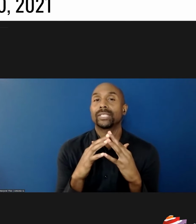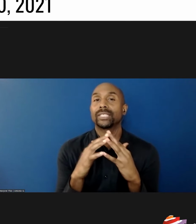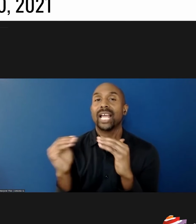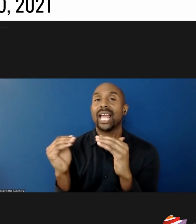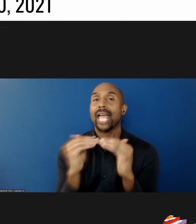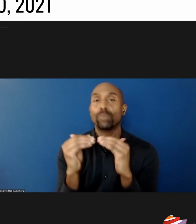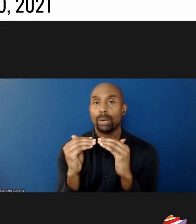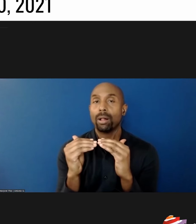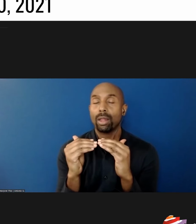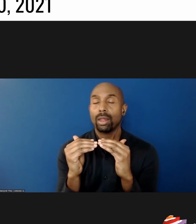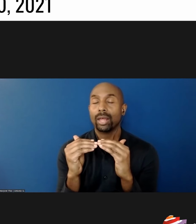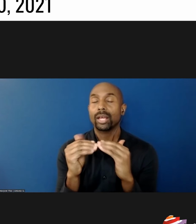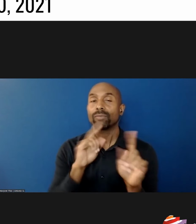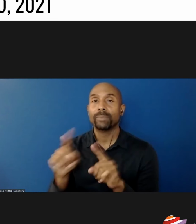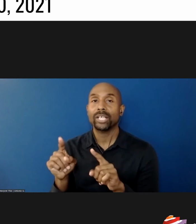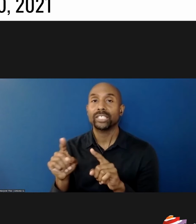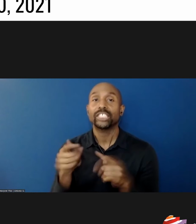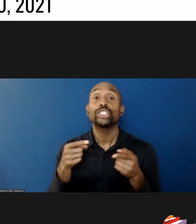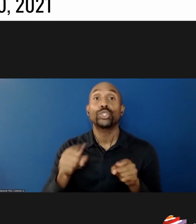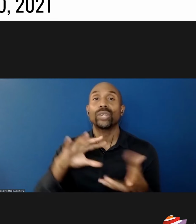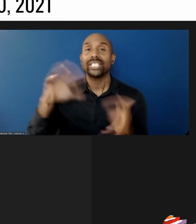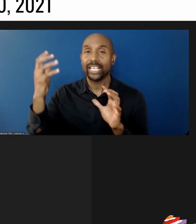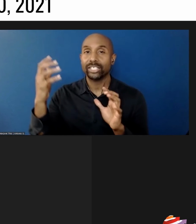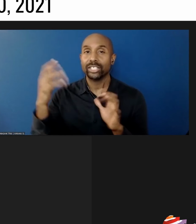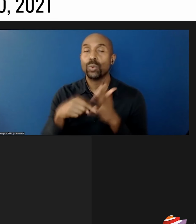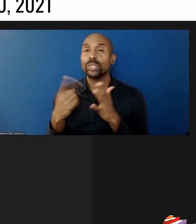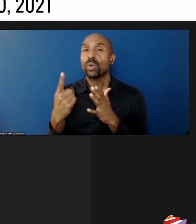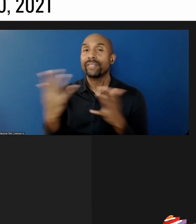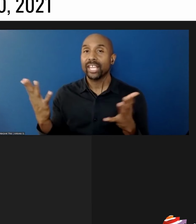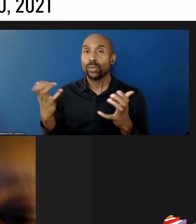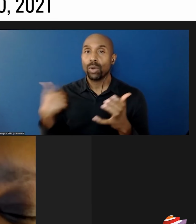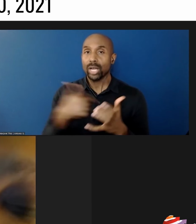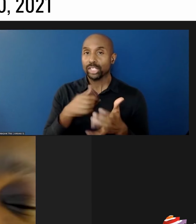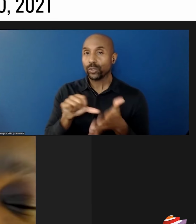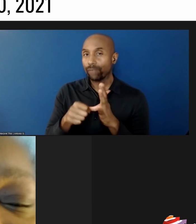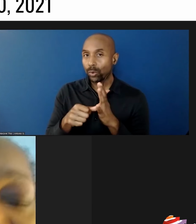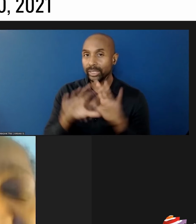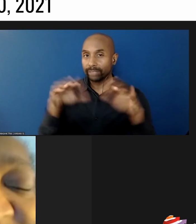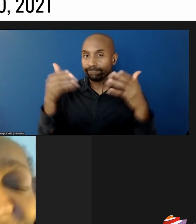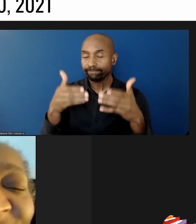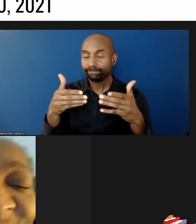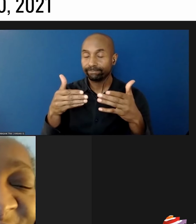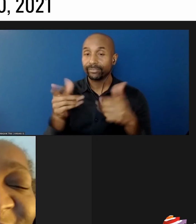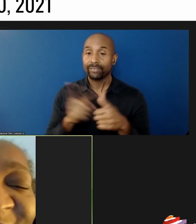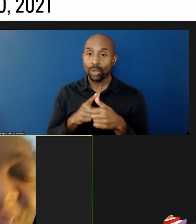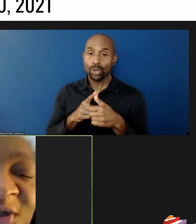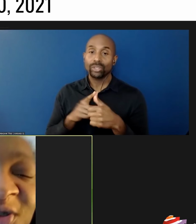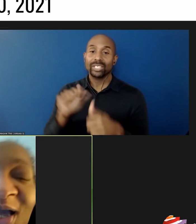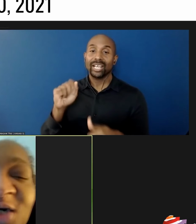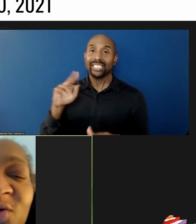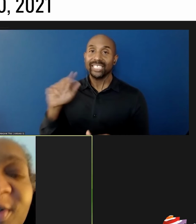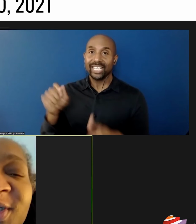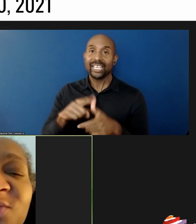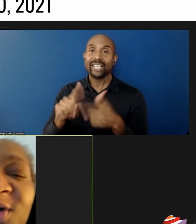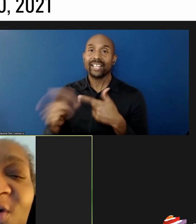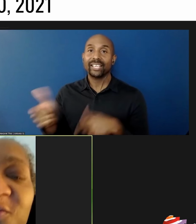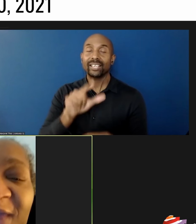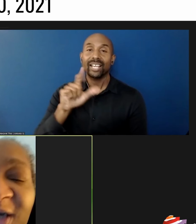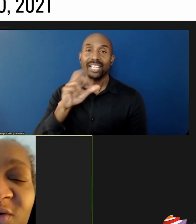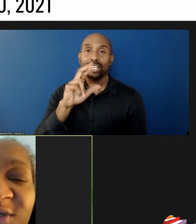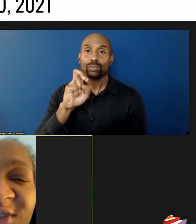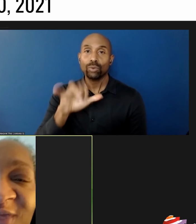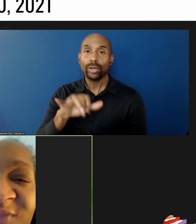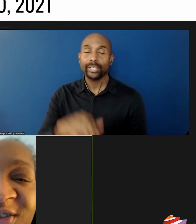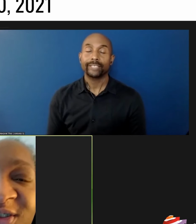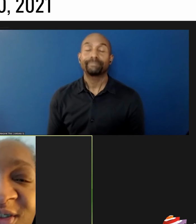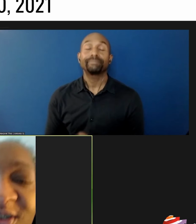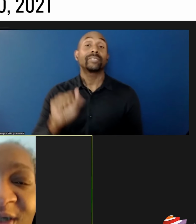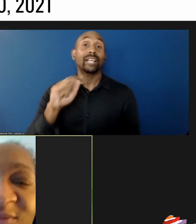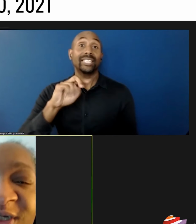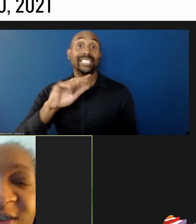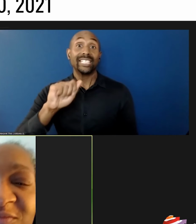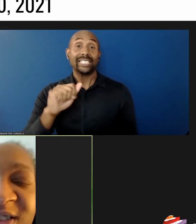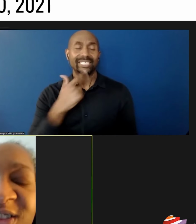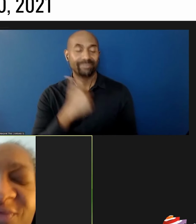Thanks, but I quickly want to go back on something, and it might even